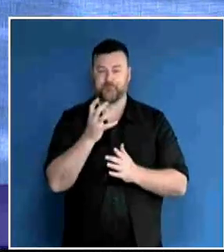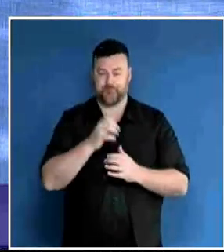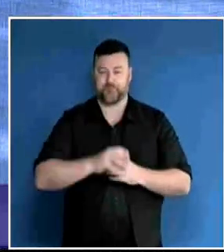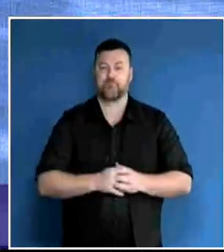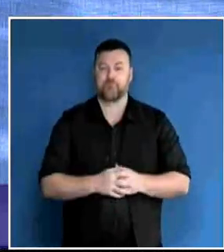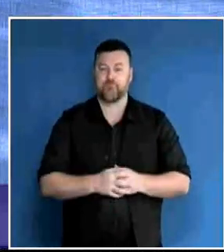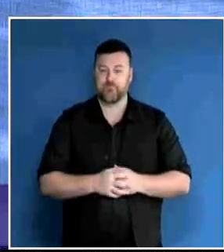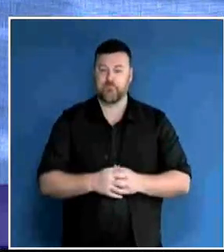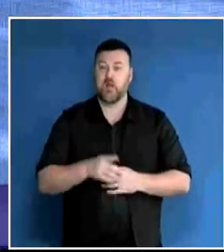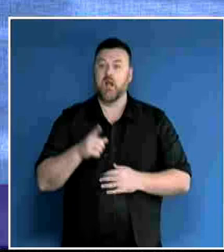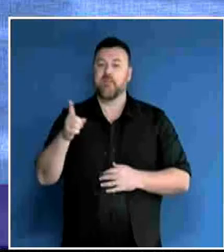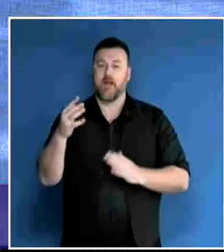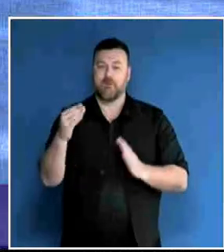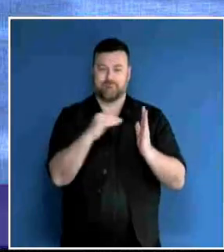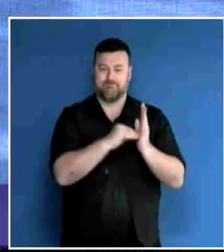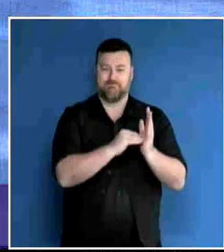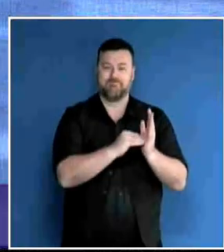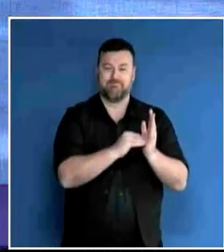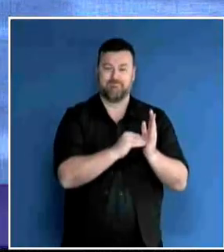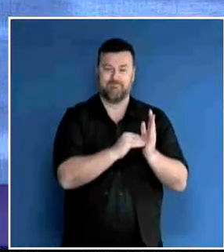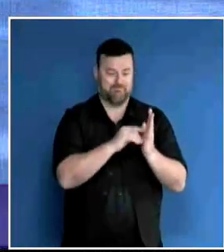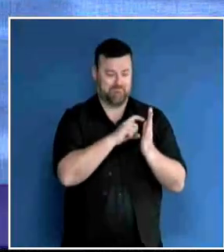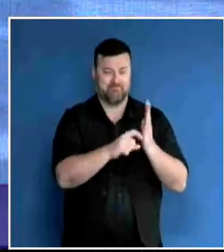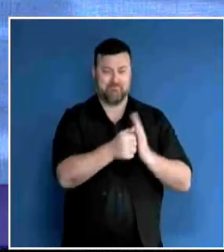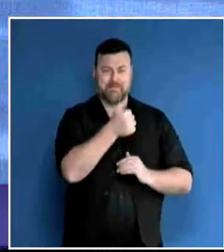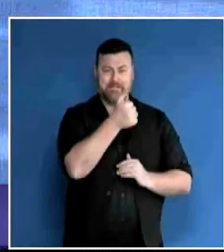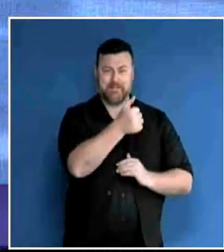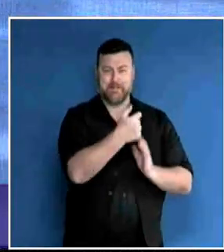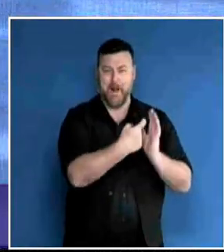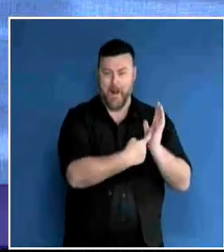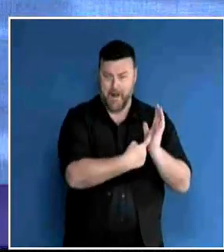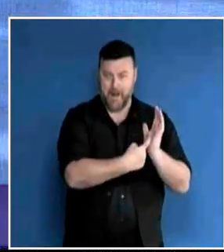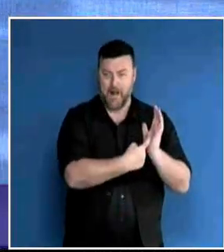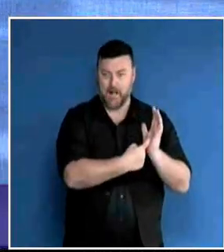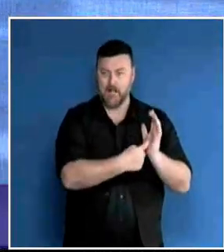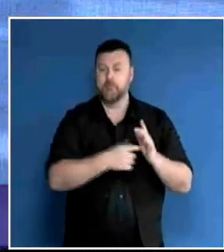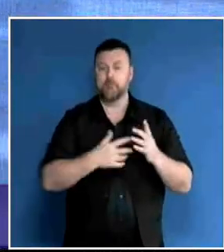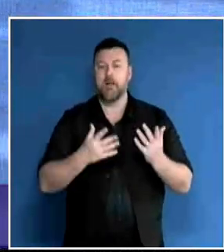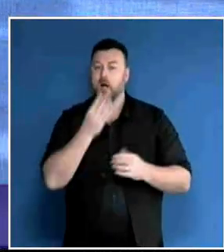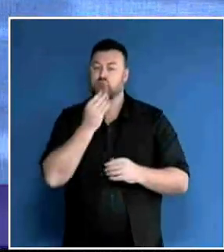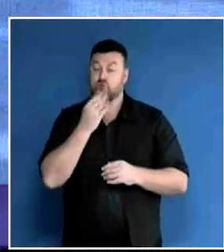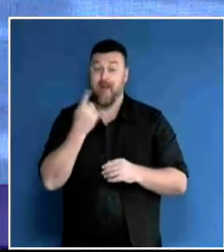Without going into the details of Browne v Dunn, we have assured the parties in